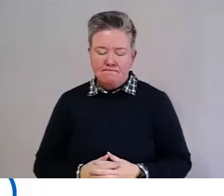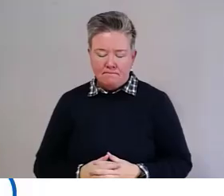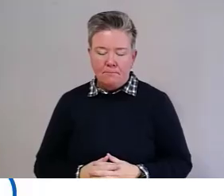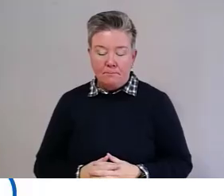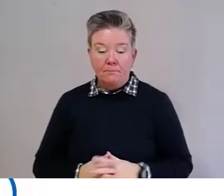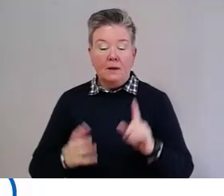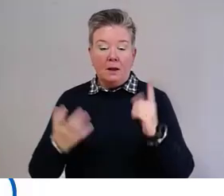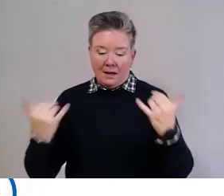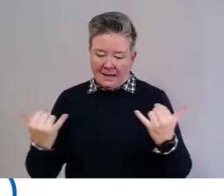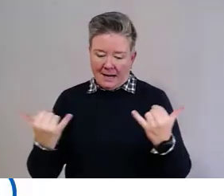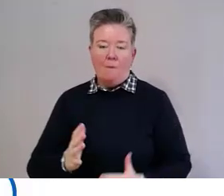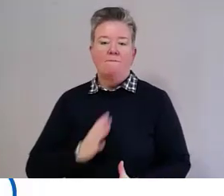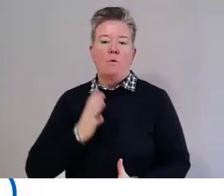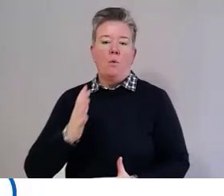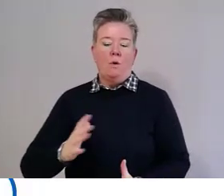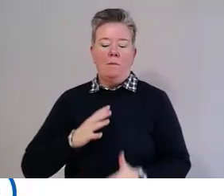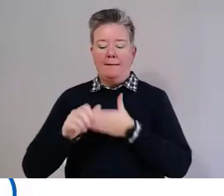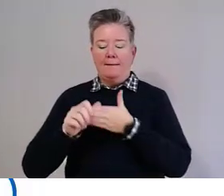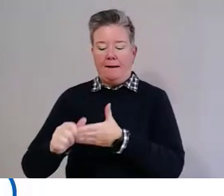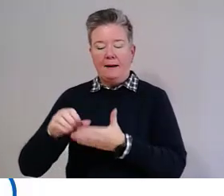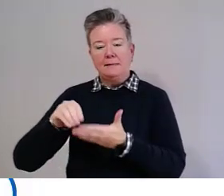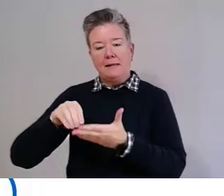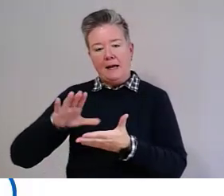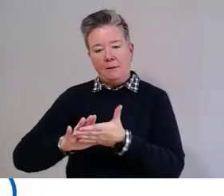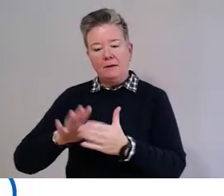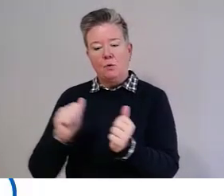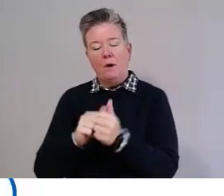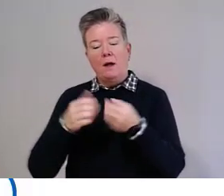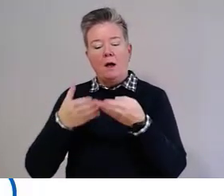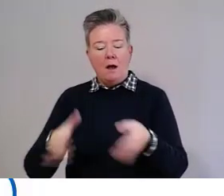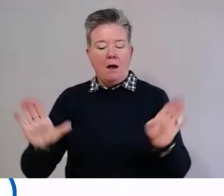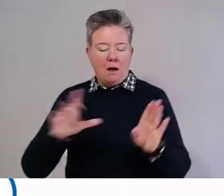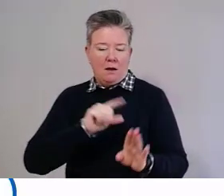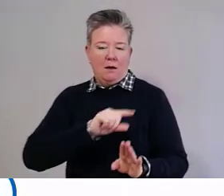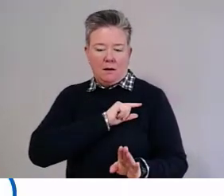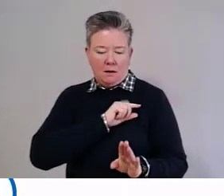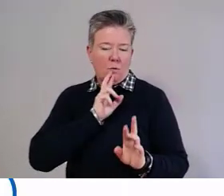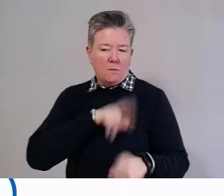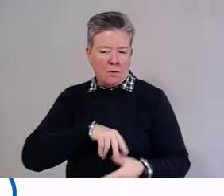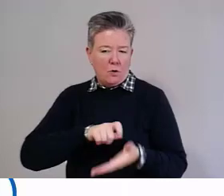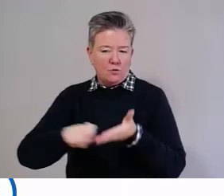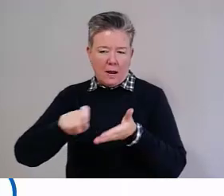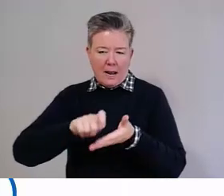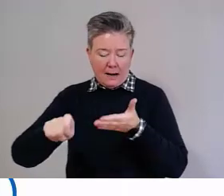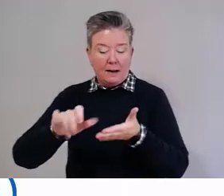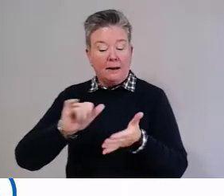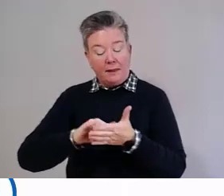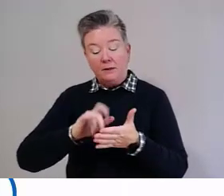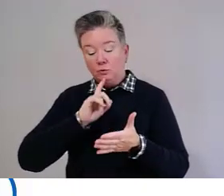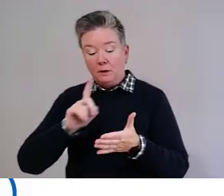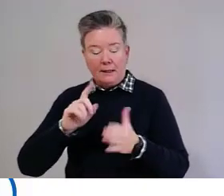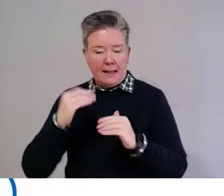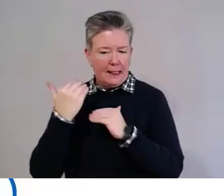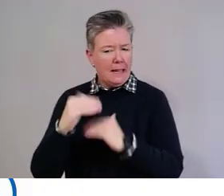Although formal guidance documents on the topic of overall quality report writing is quite limited,